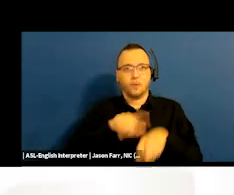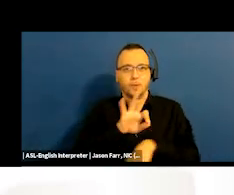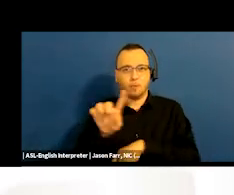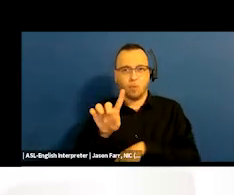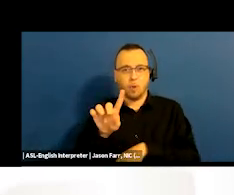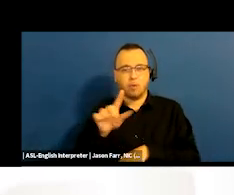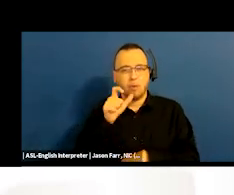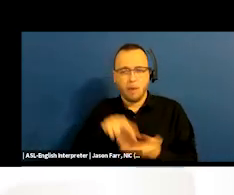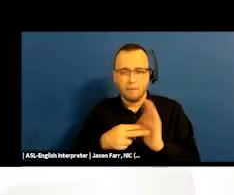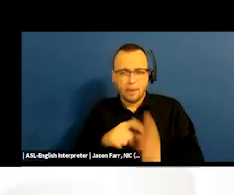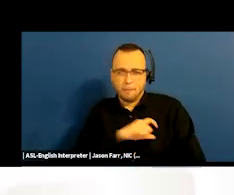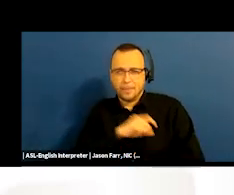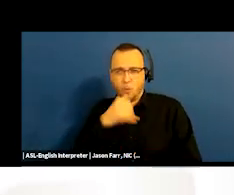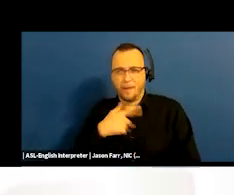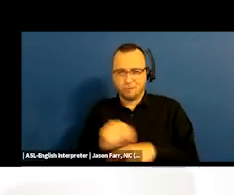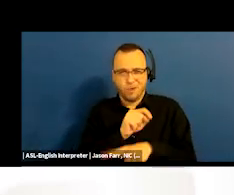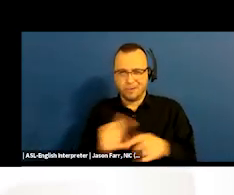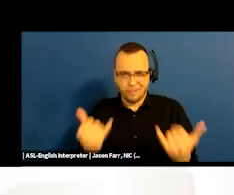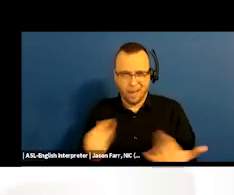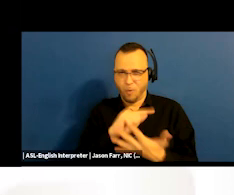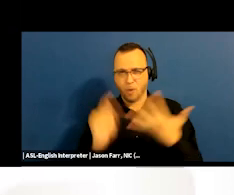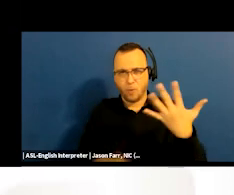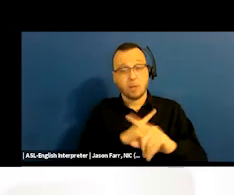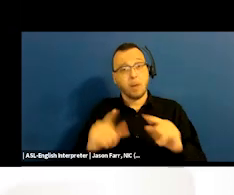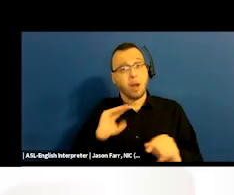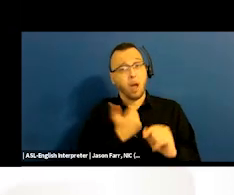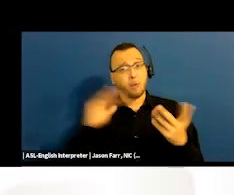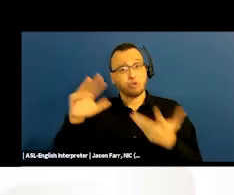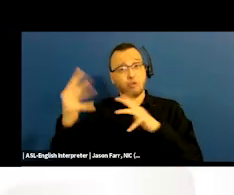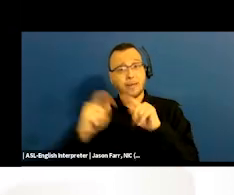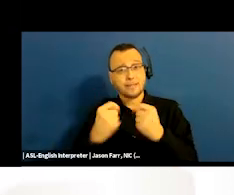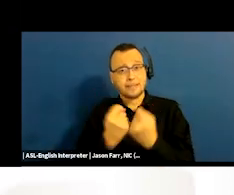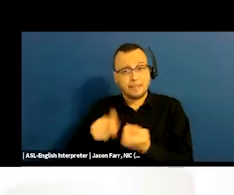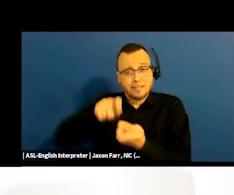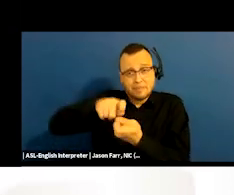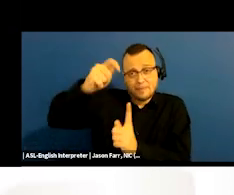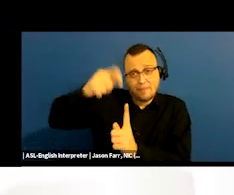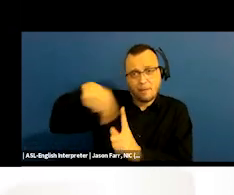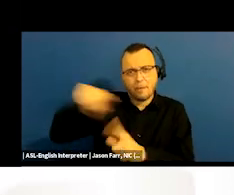it depends on what the person's experiencing. I really recommend if you don't know your crisis team